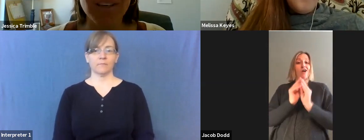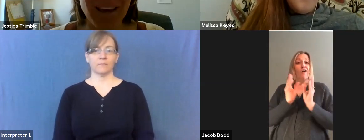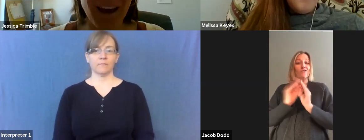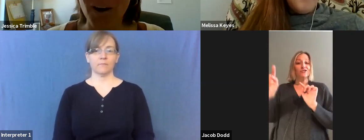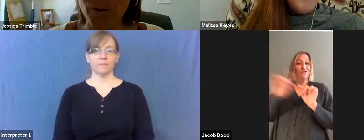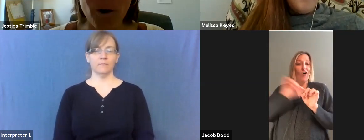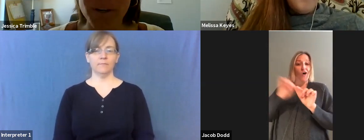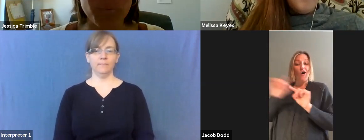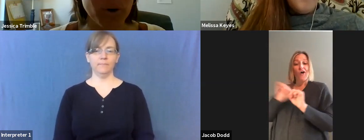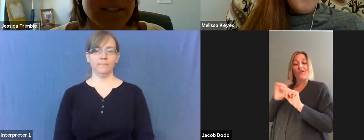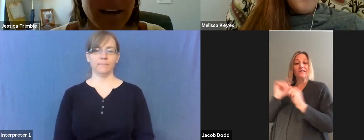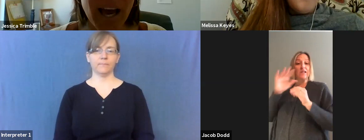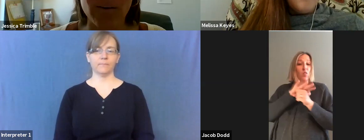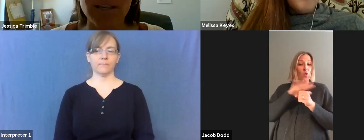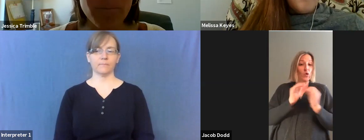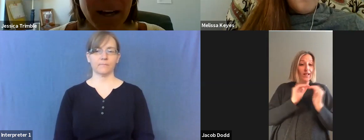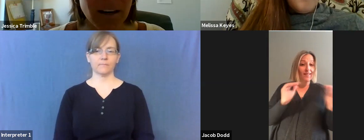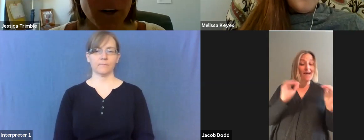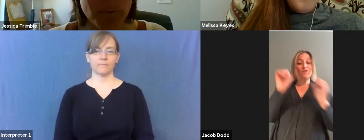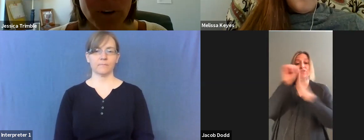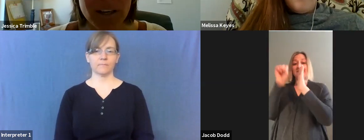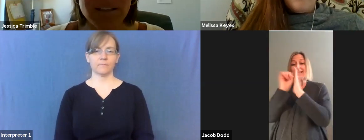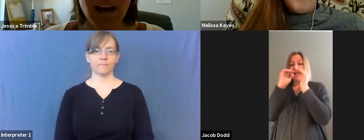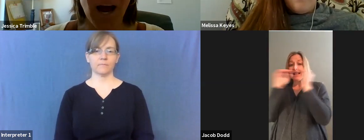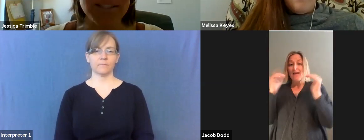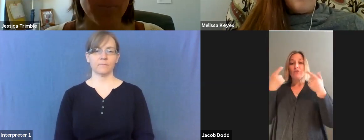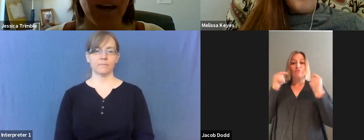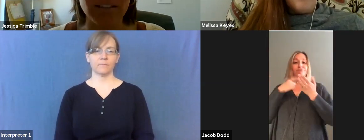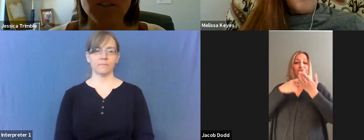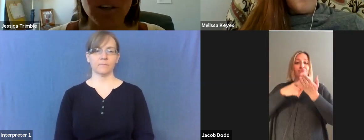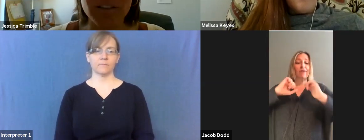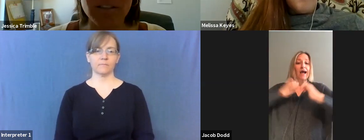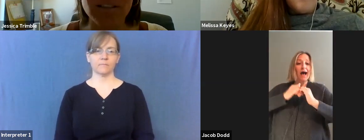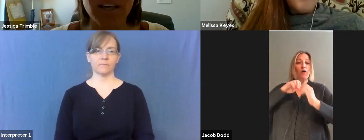to seeing how COVID is progressing, how it's impacting our communities, how it's impacting services.